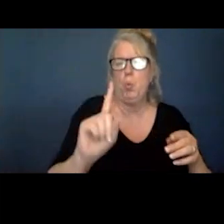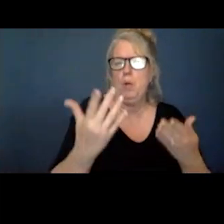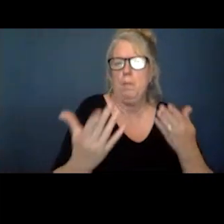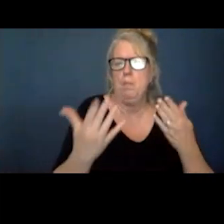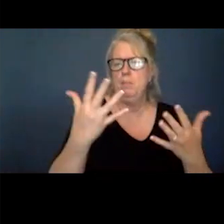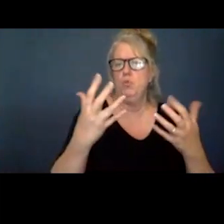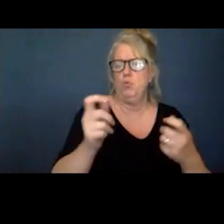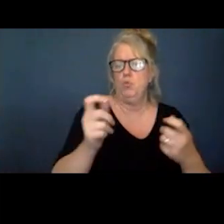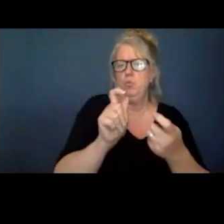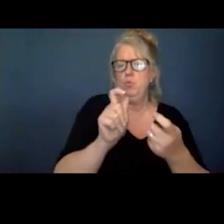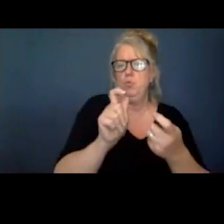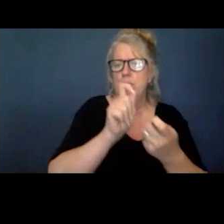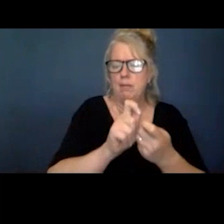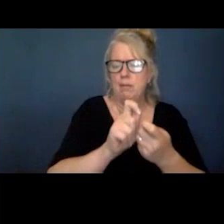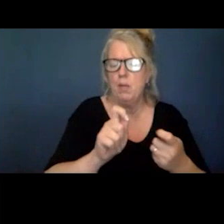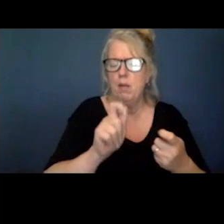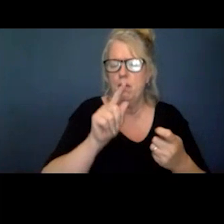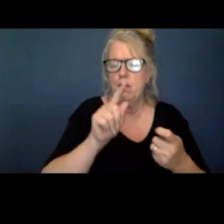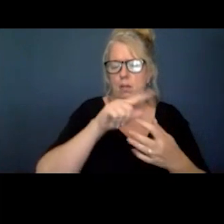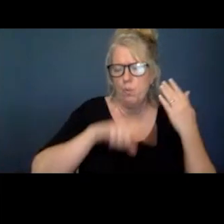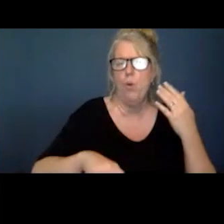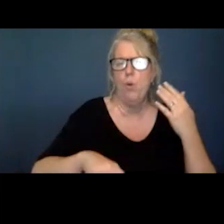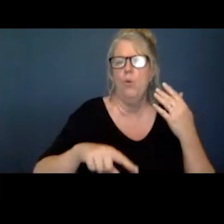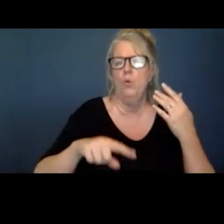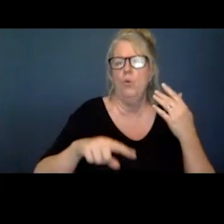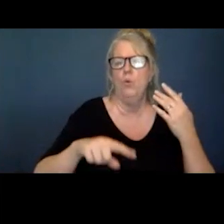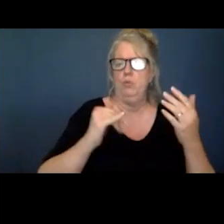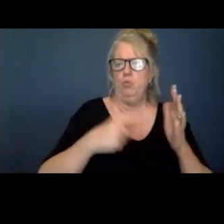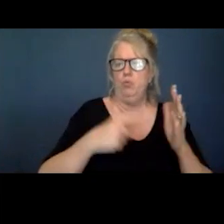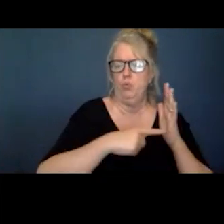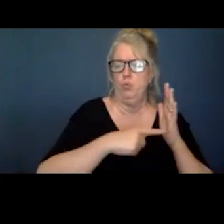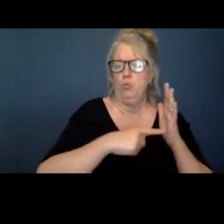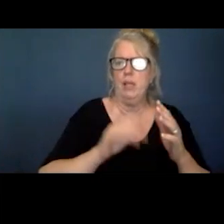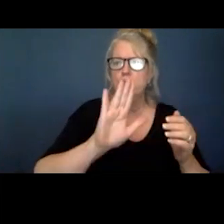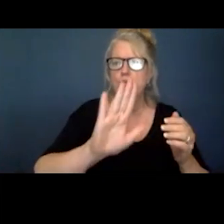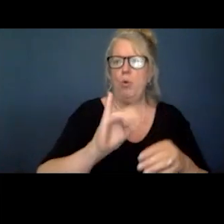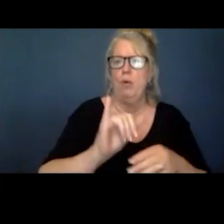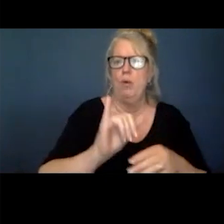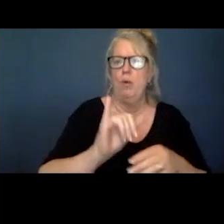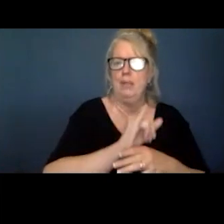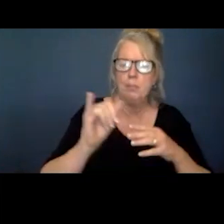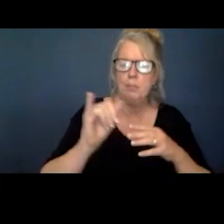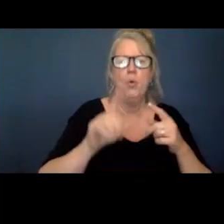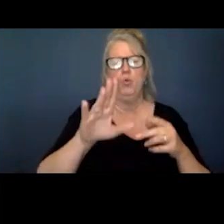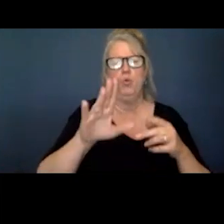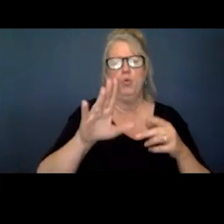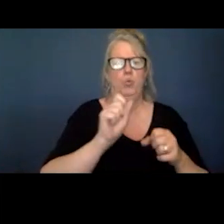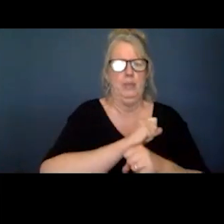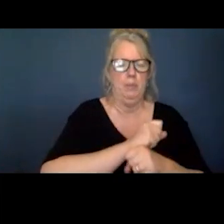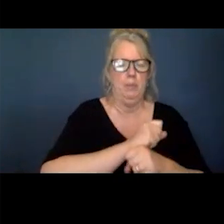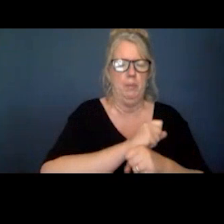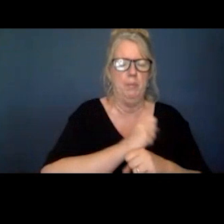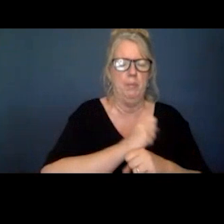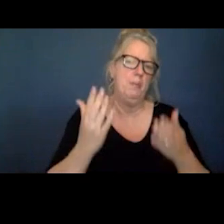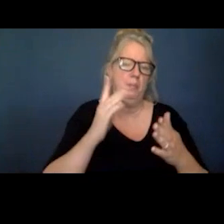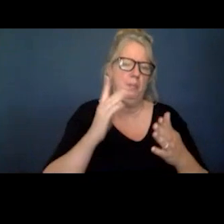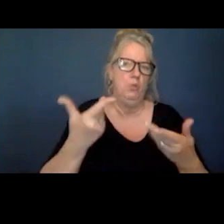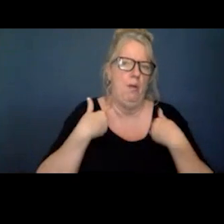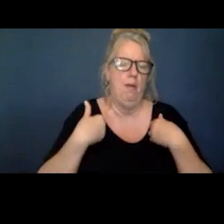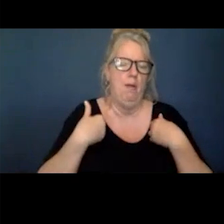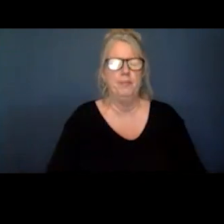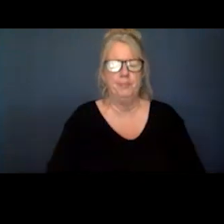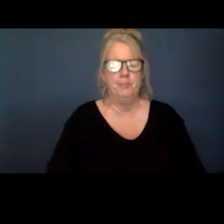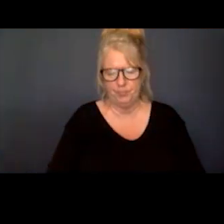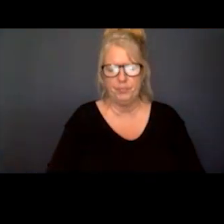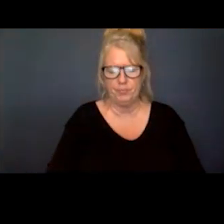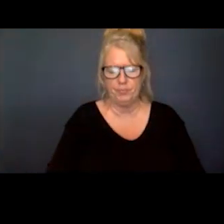customize those pieces to reflect your industry or your statistics that you might have. Okay,